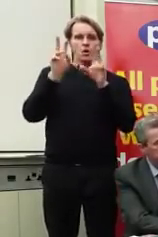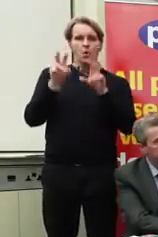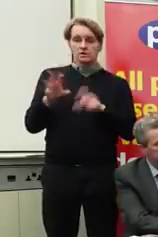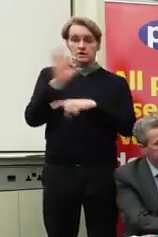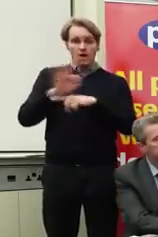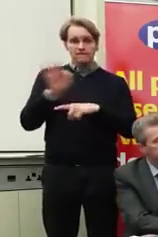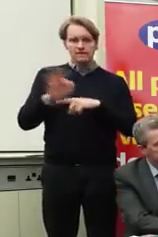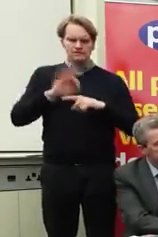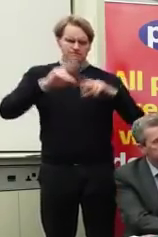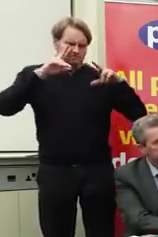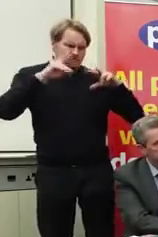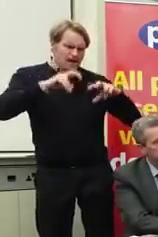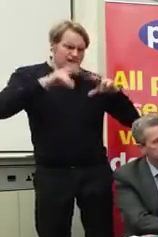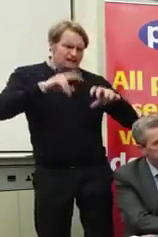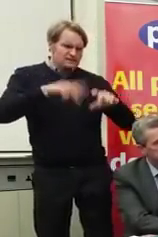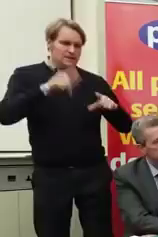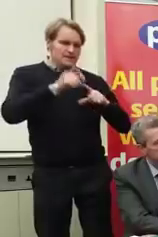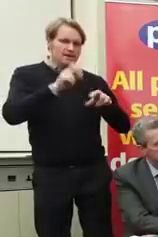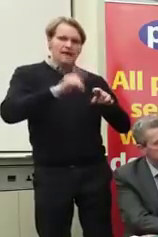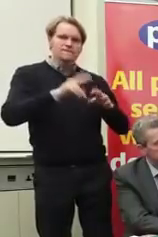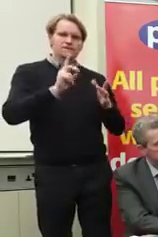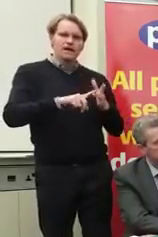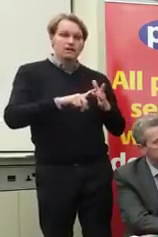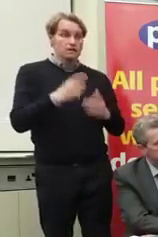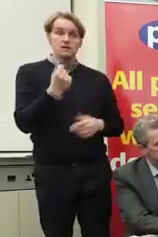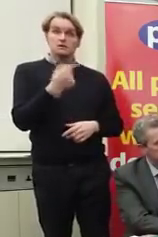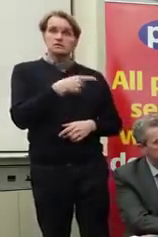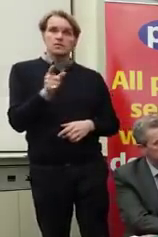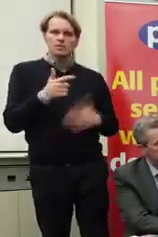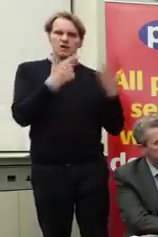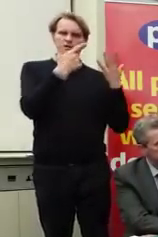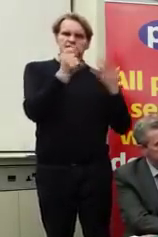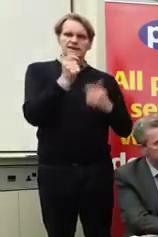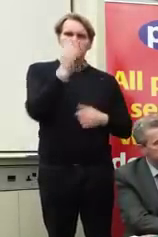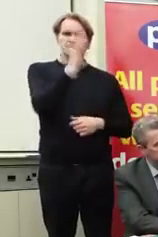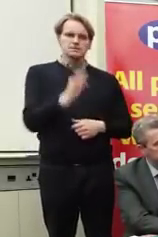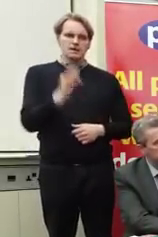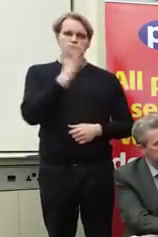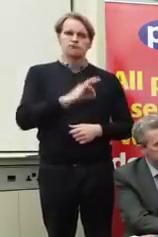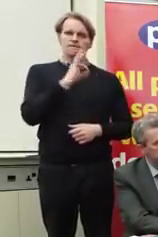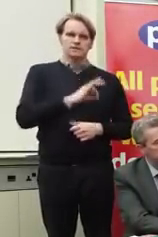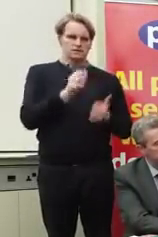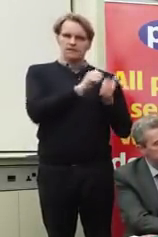analysis of PFI as you know some of them have 70% profit rate on one of the schemes that was done to a hospital, 40% on schools